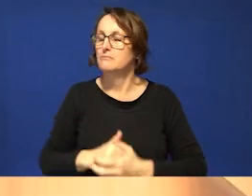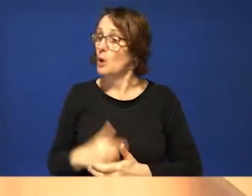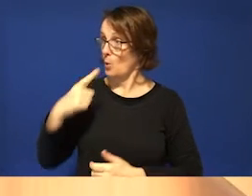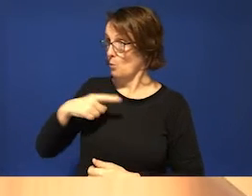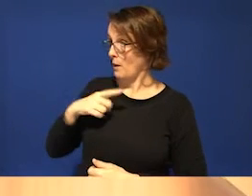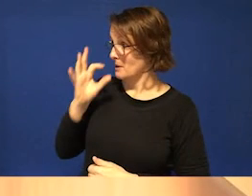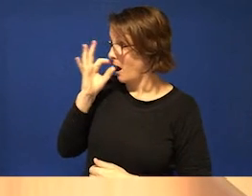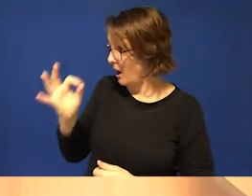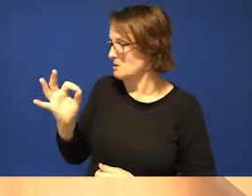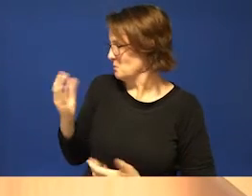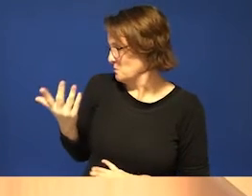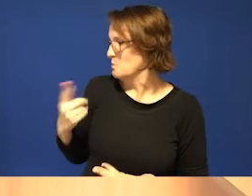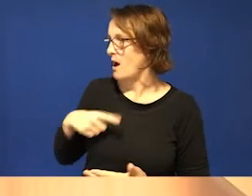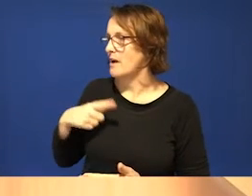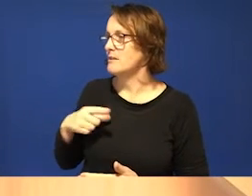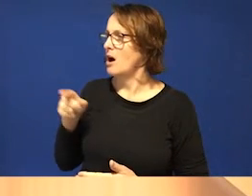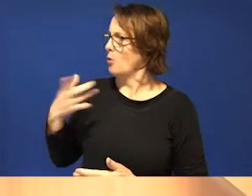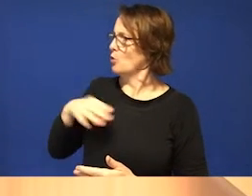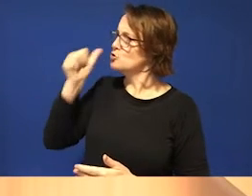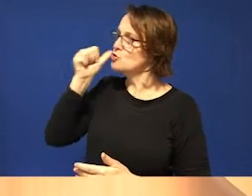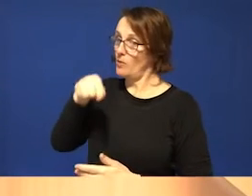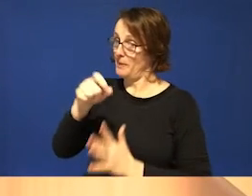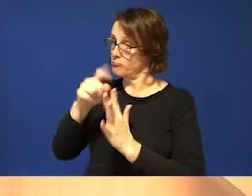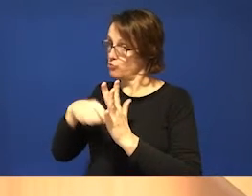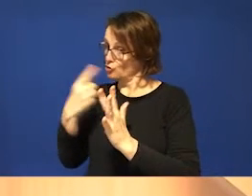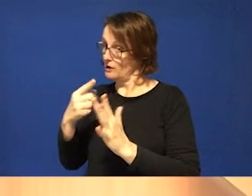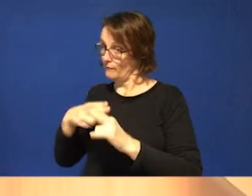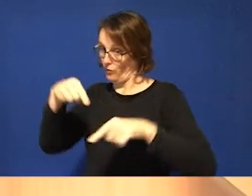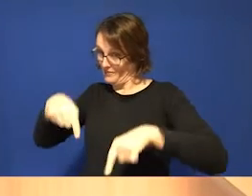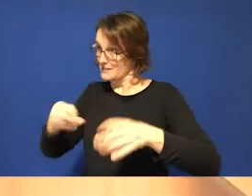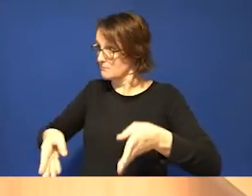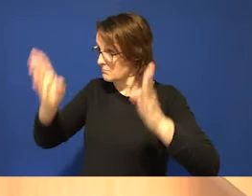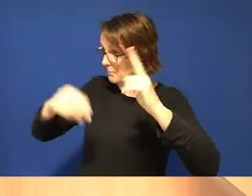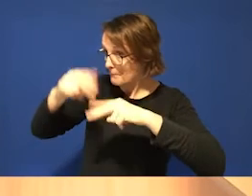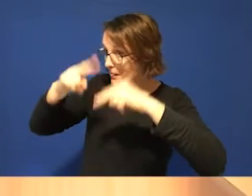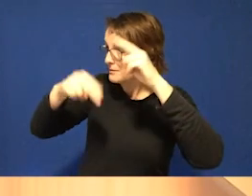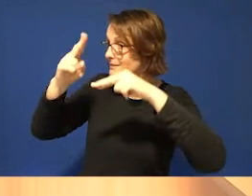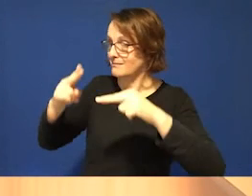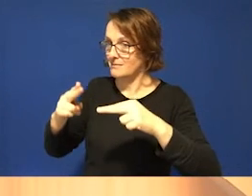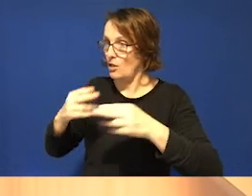So what's, the reason I ask that is I'm interested to know in what for you was in the process of this building